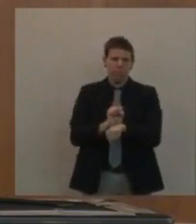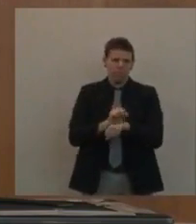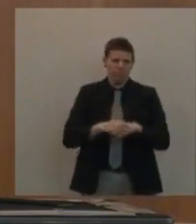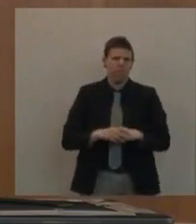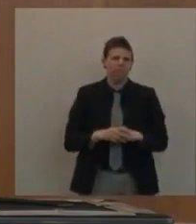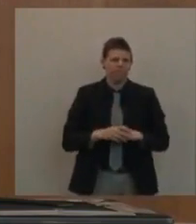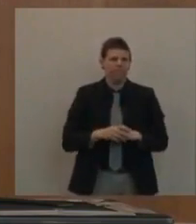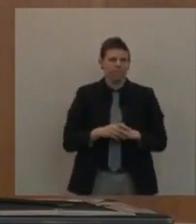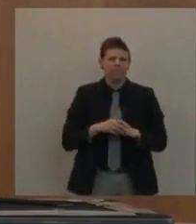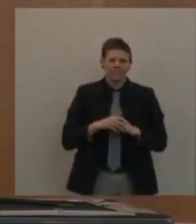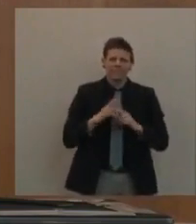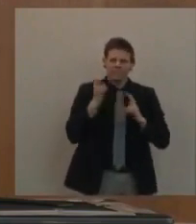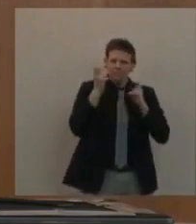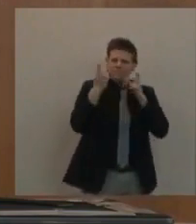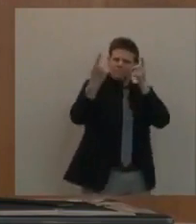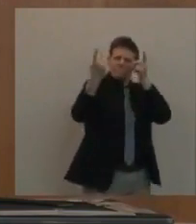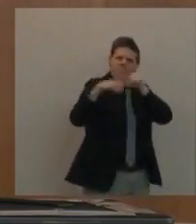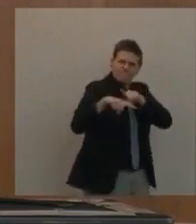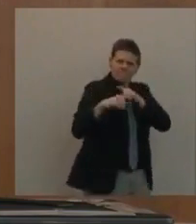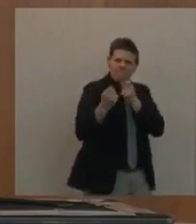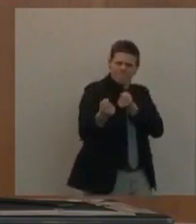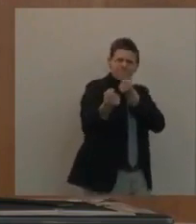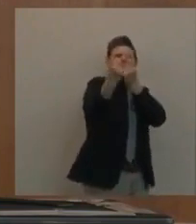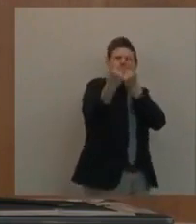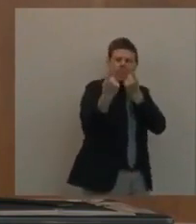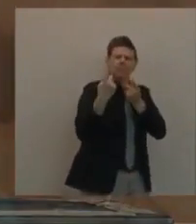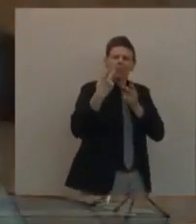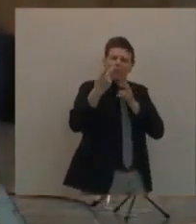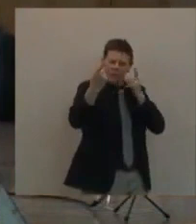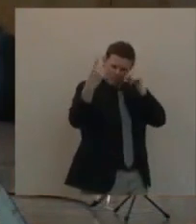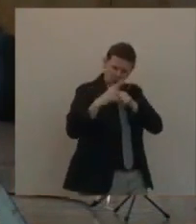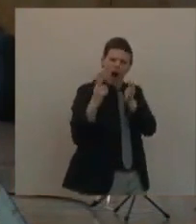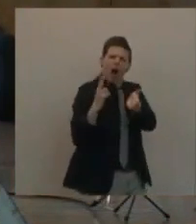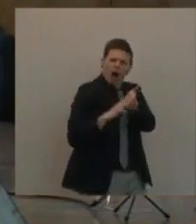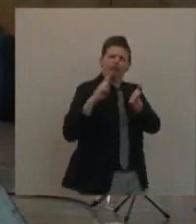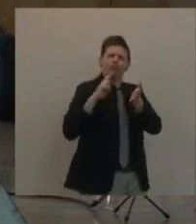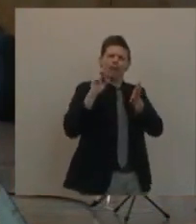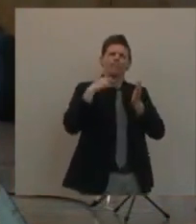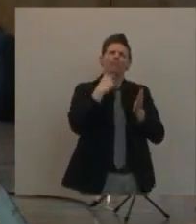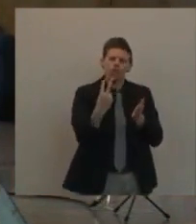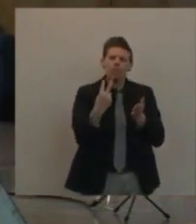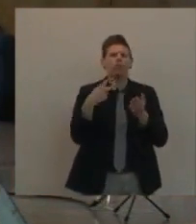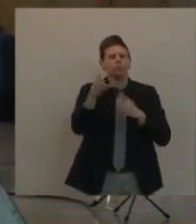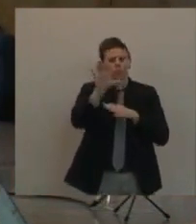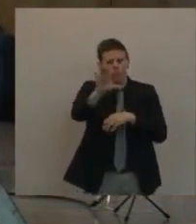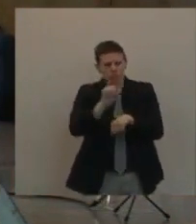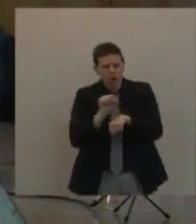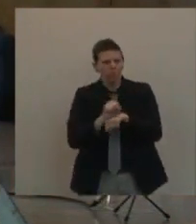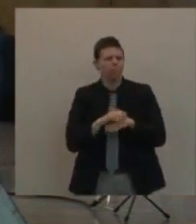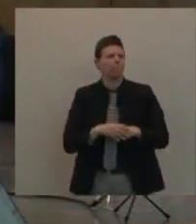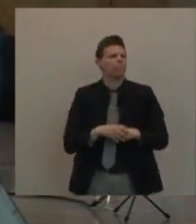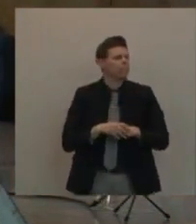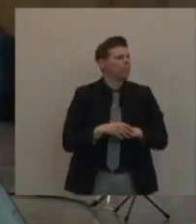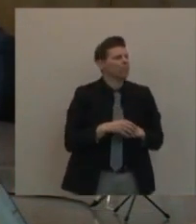HELP US MAKE THIS GET THROUGH THIS IS VERY CLEAR ABOUT OUR SOCIAL CONTRACT WITH ONE ANOTHER.